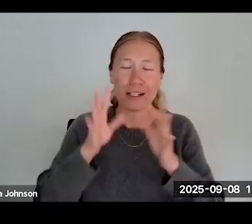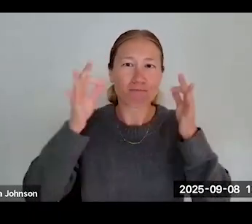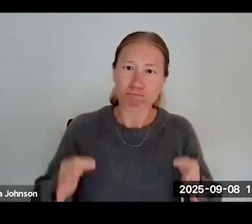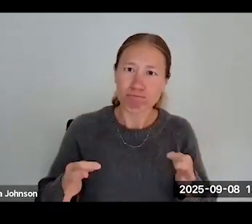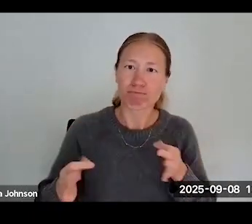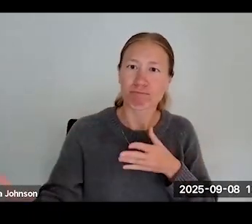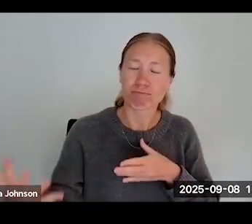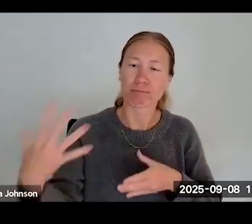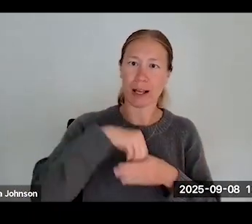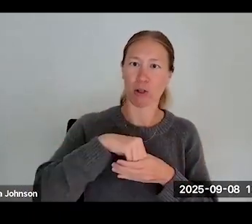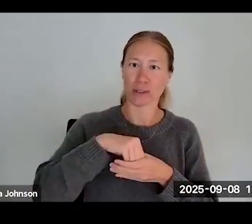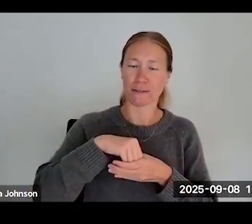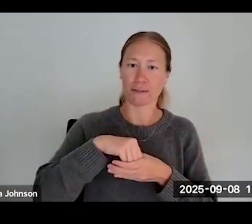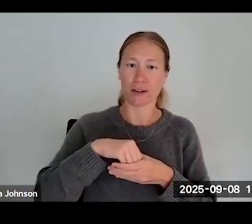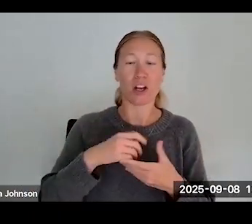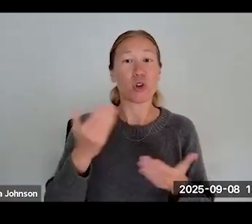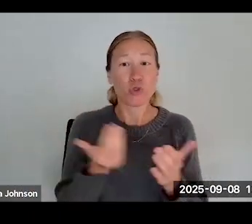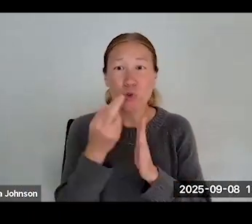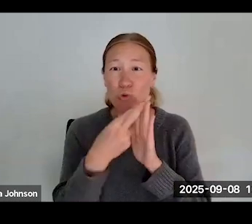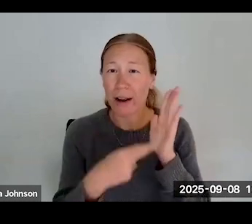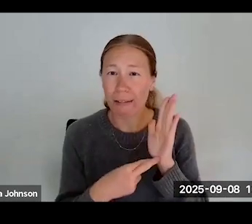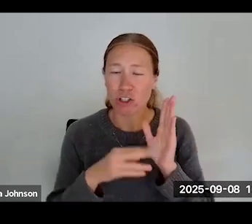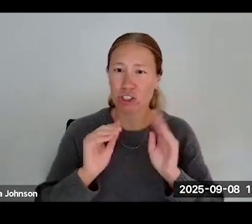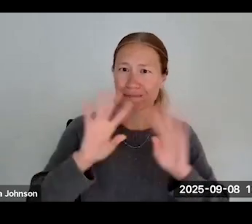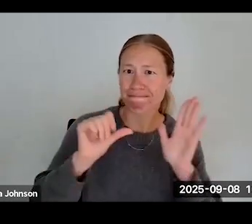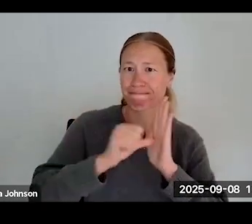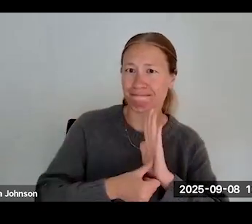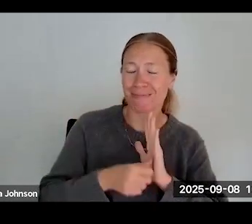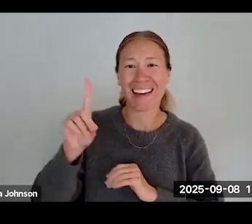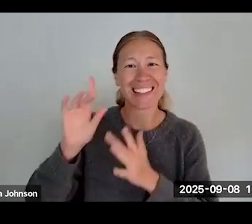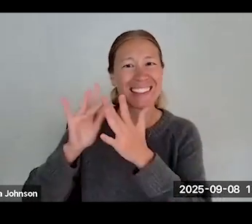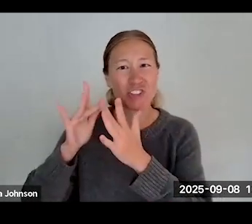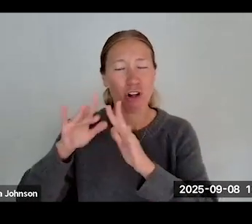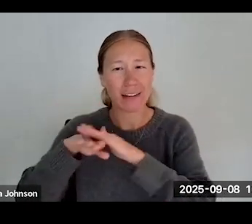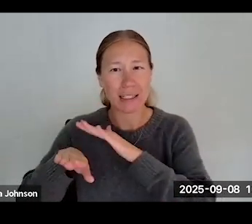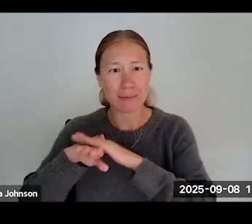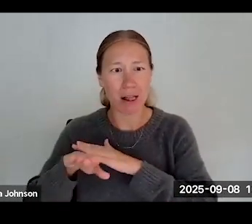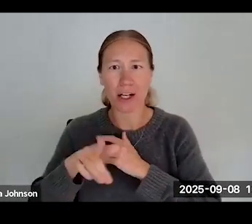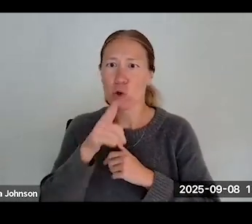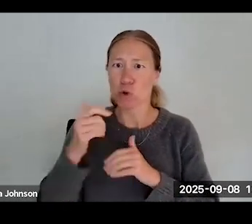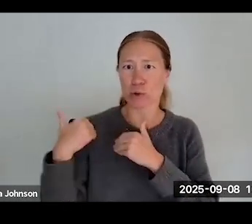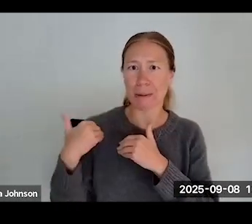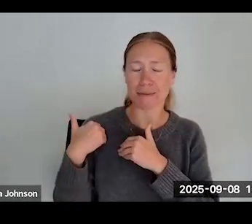As the new regulations make clear, digital accessibility is the responsibility of everyone in our community.